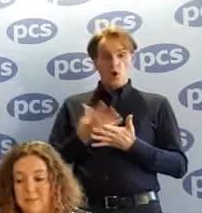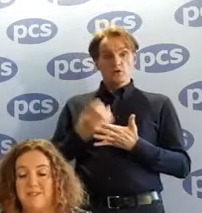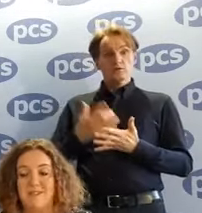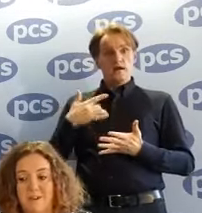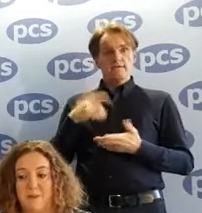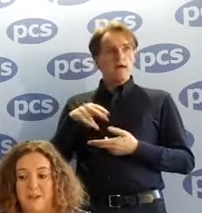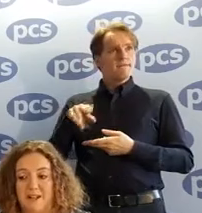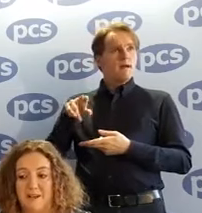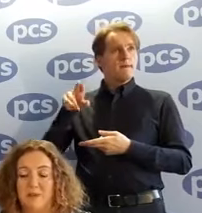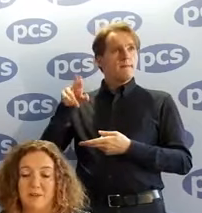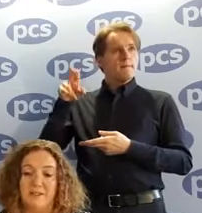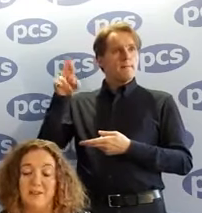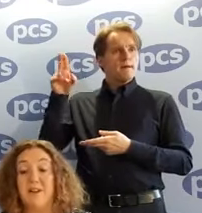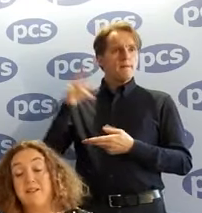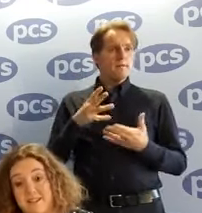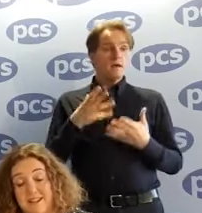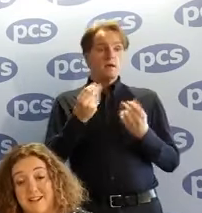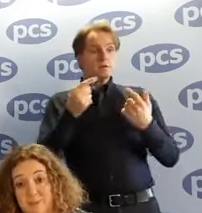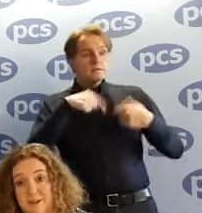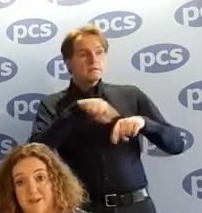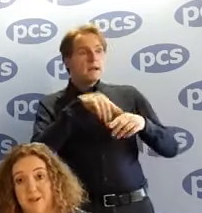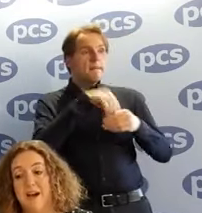some members did very well out of the employee deal others did less well and